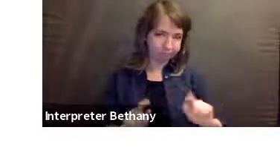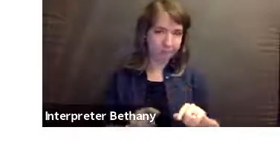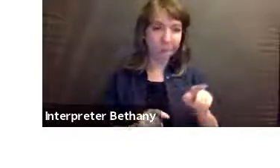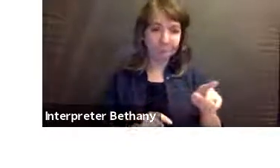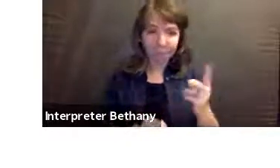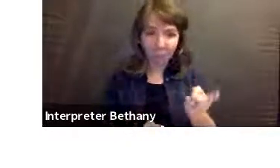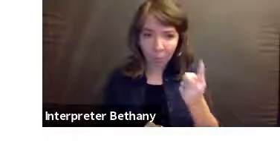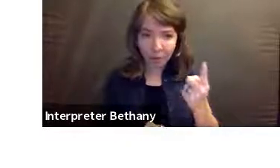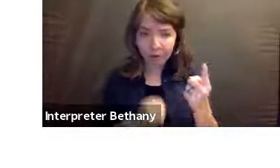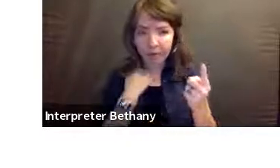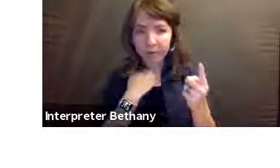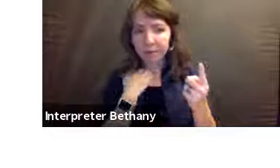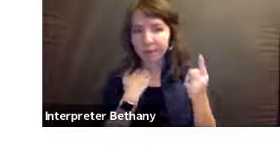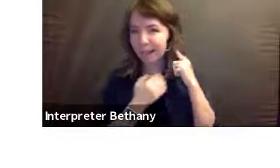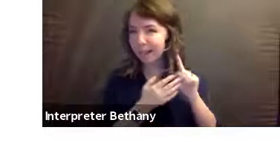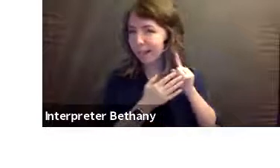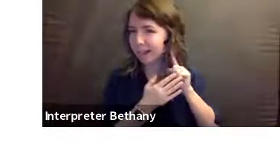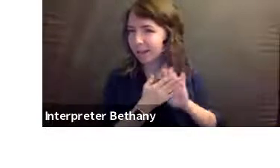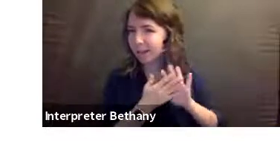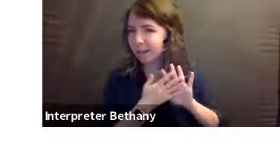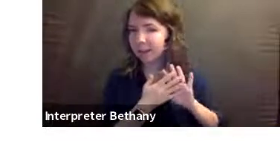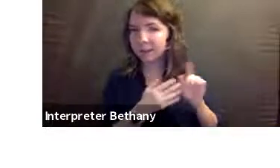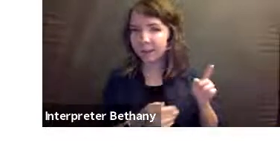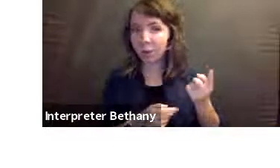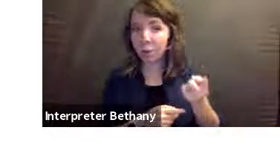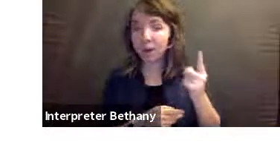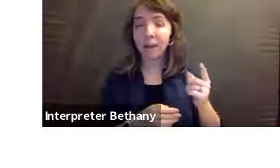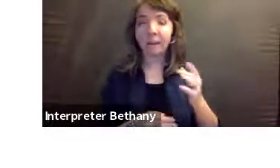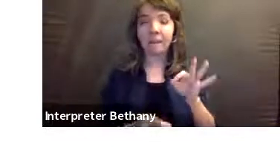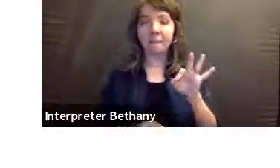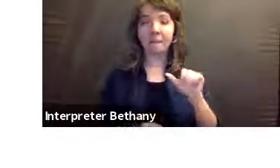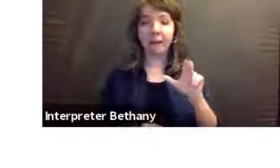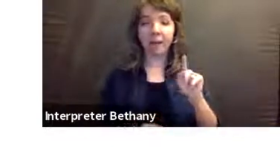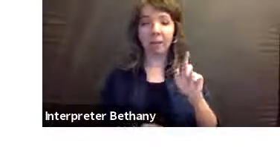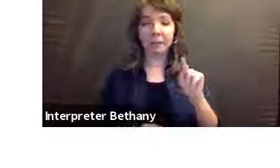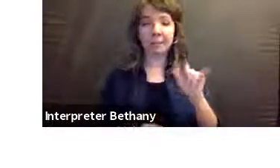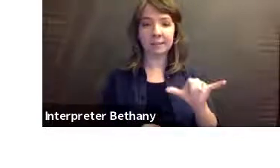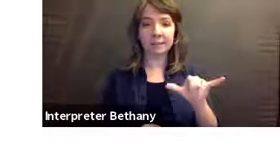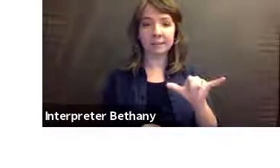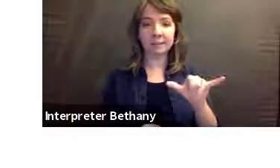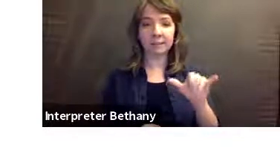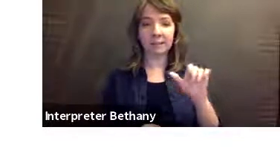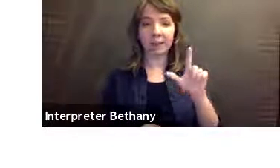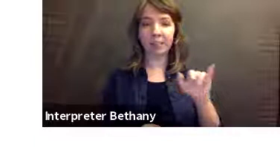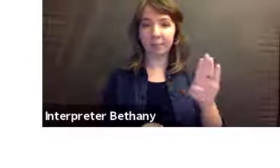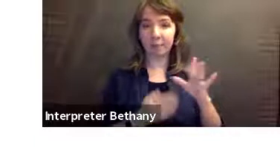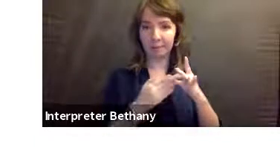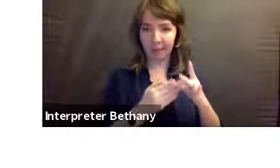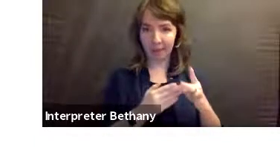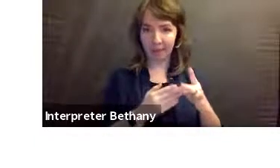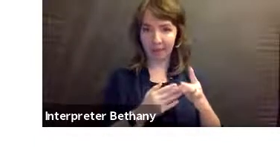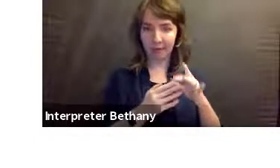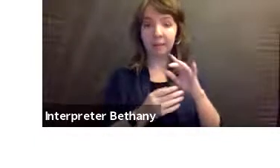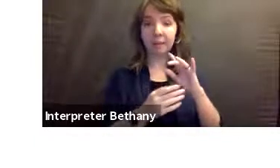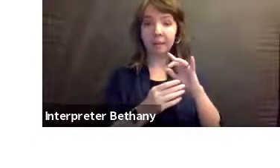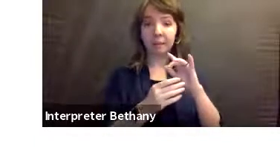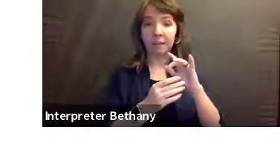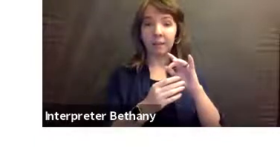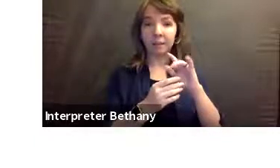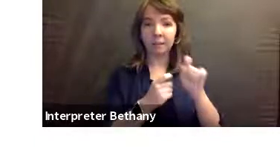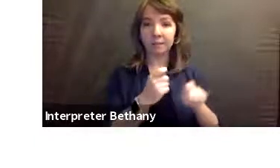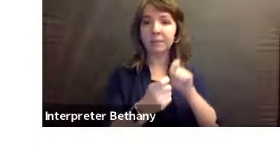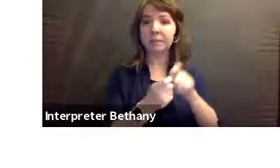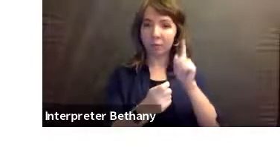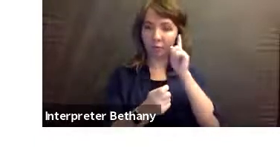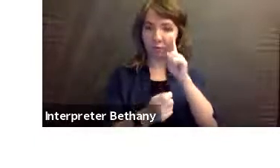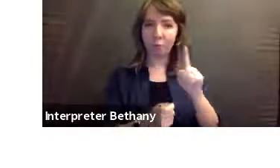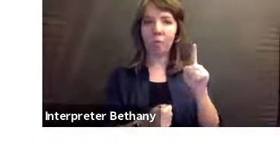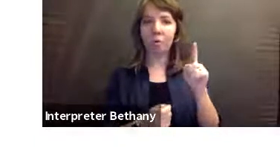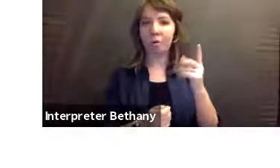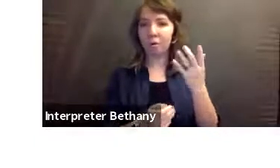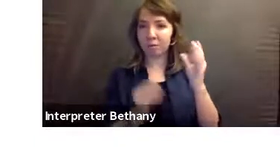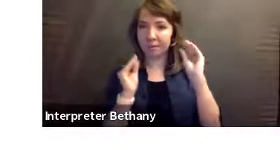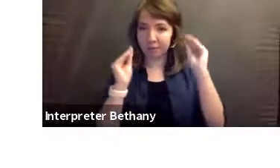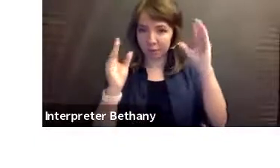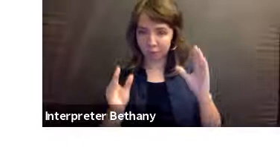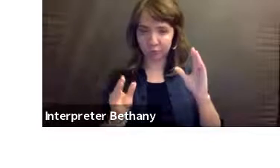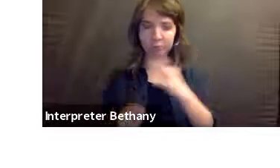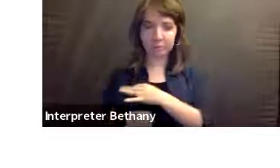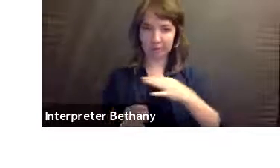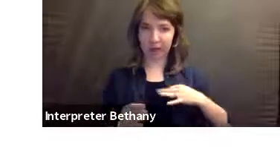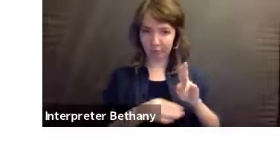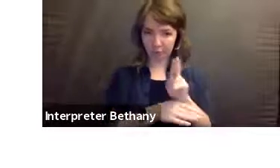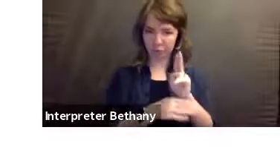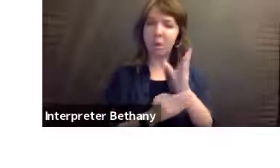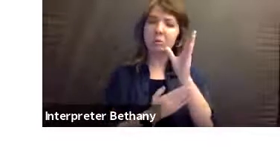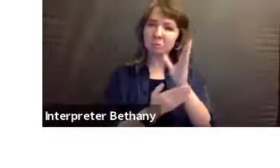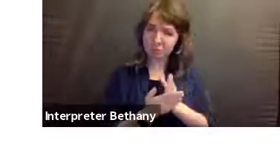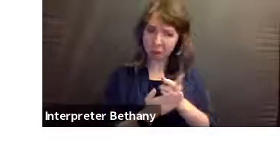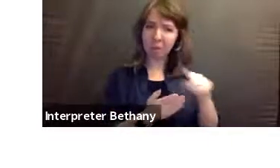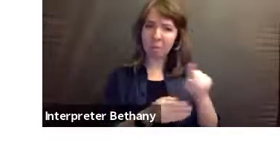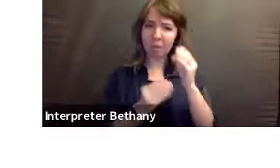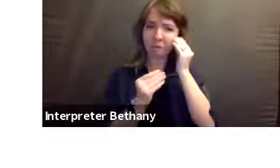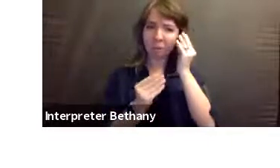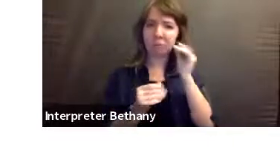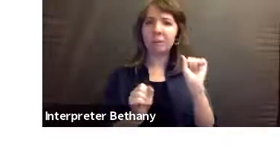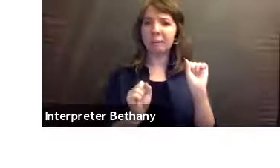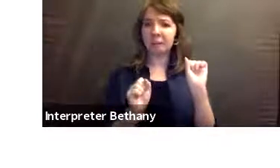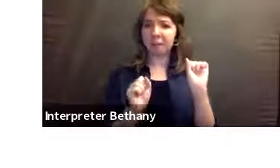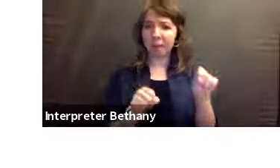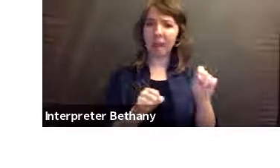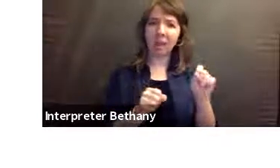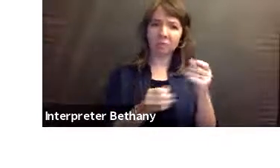Linda Kobashigawa: Is the faculty live guide is specifically for faculty to use some of the information in there can be shared with students, but it's primarily for faculty to go in and get updates.